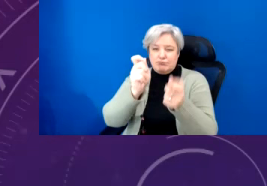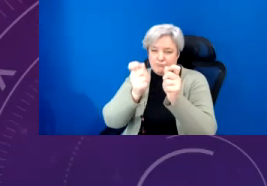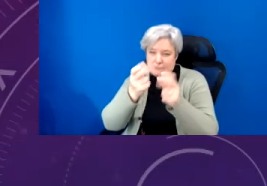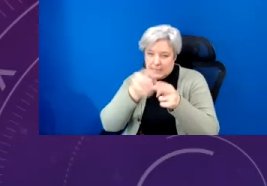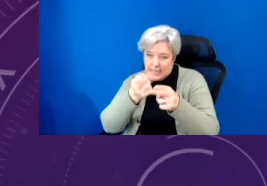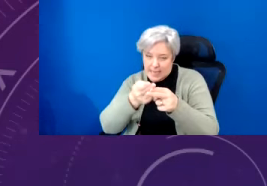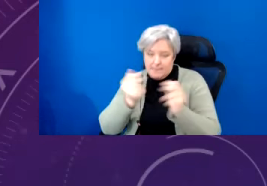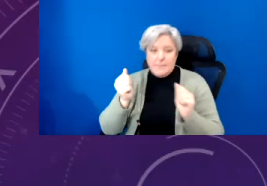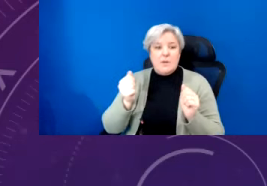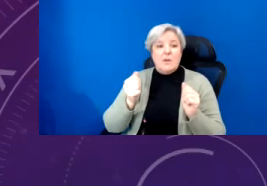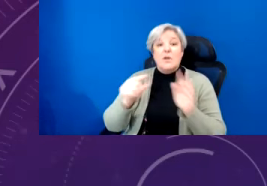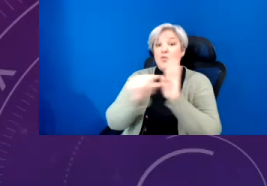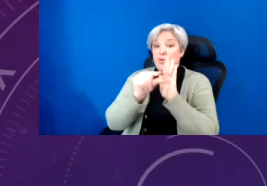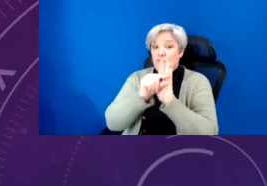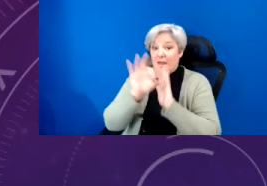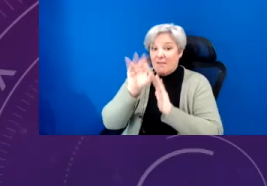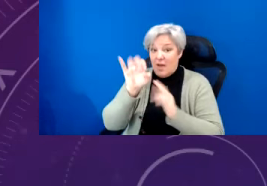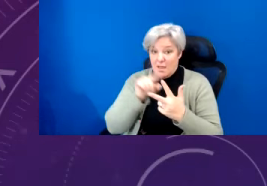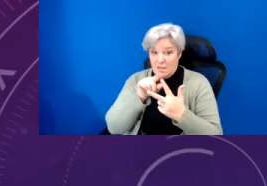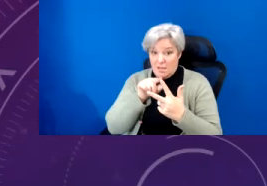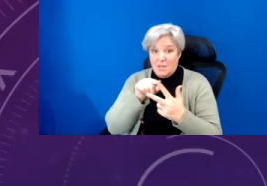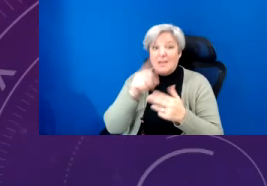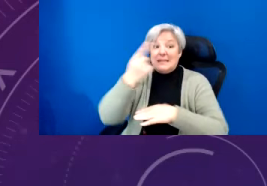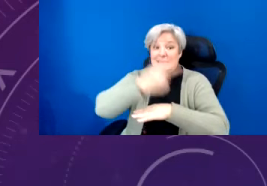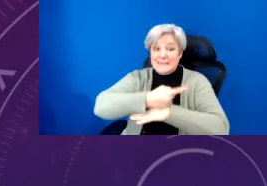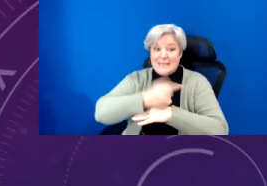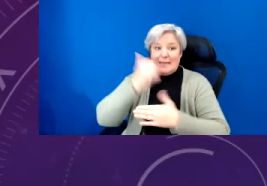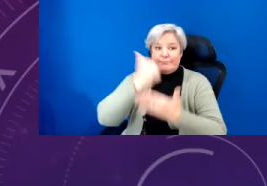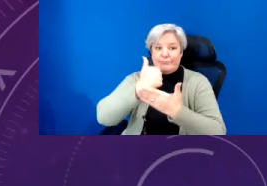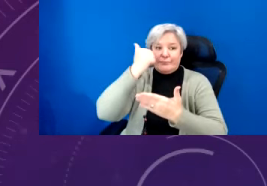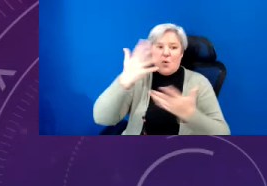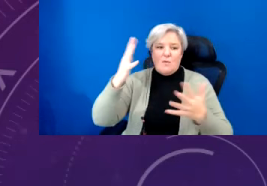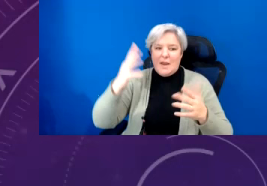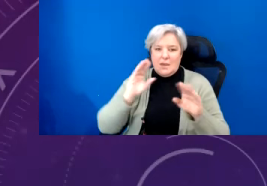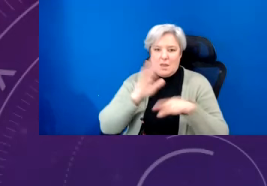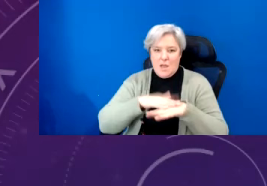Your grade file will have a date time stamp on the front and the word grades